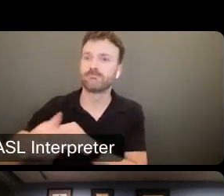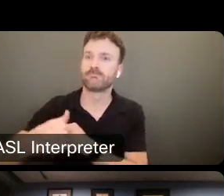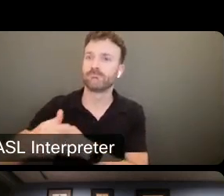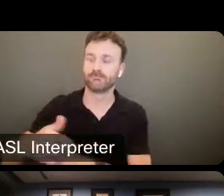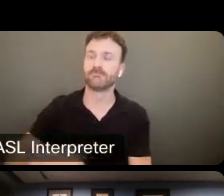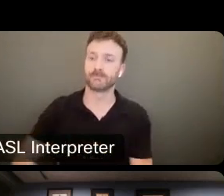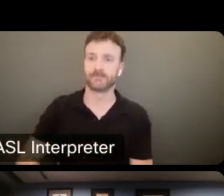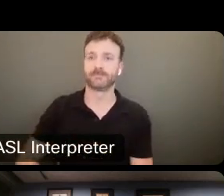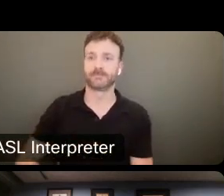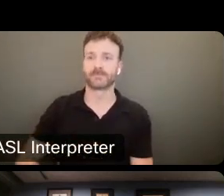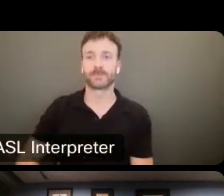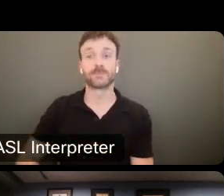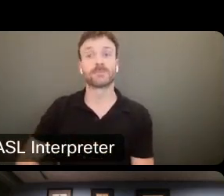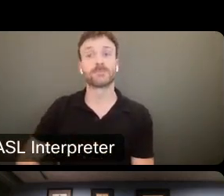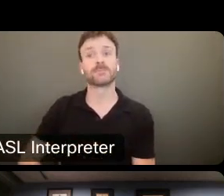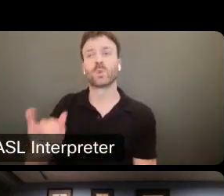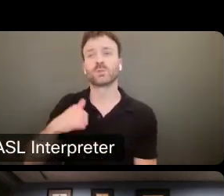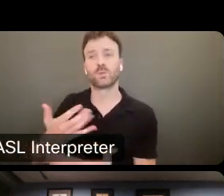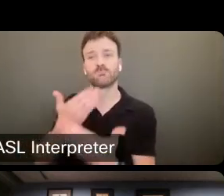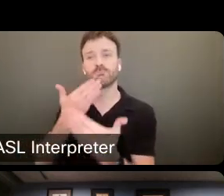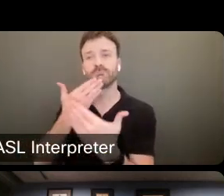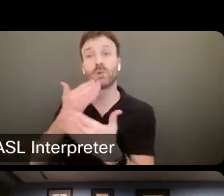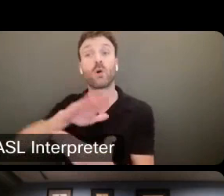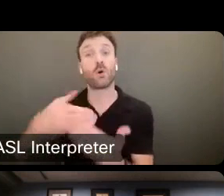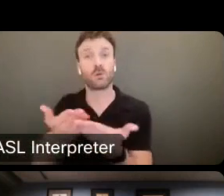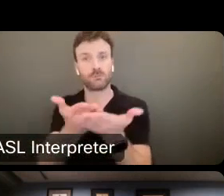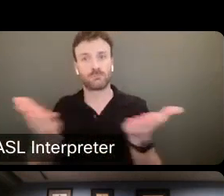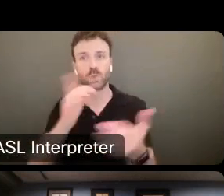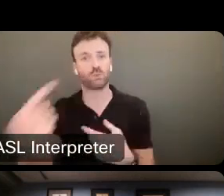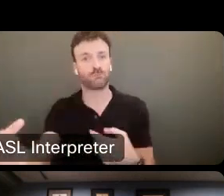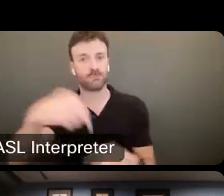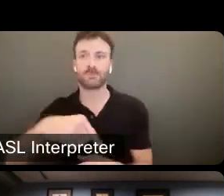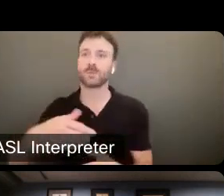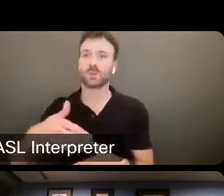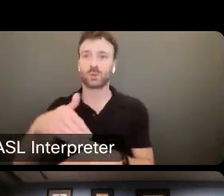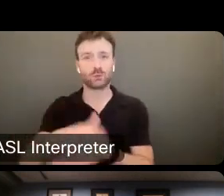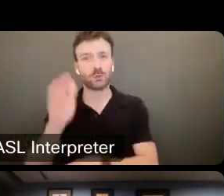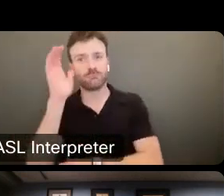I would also like to thank all of you who took the time to attend this evening to listen, learn, and provide your feedback.